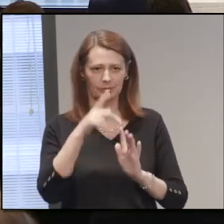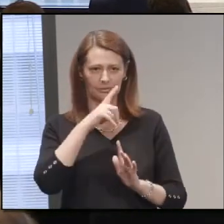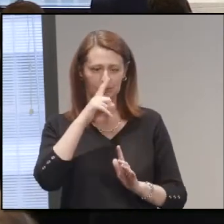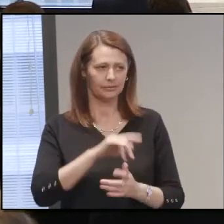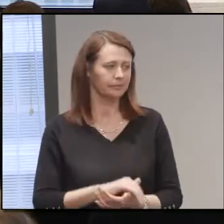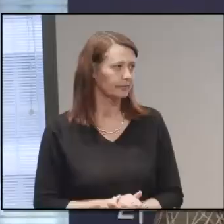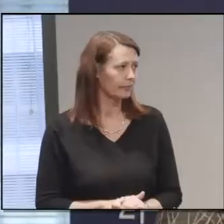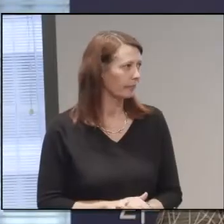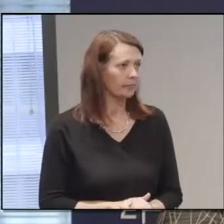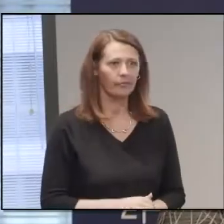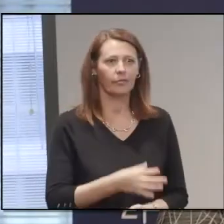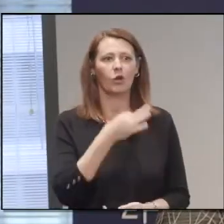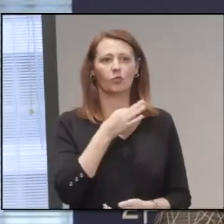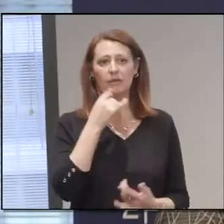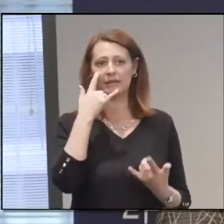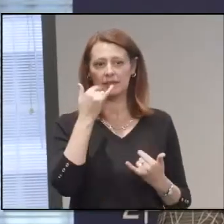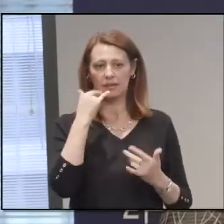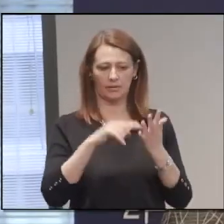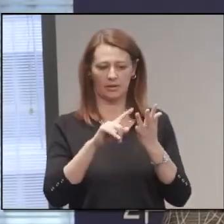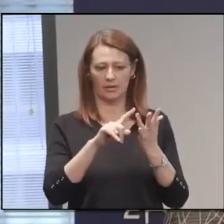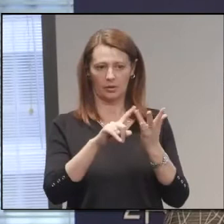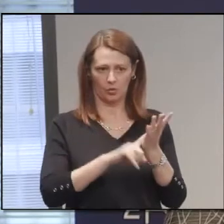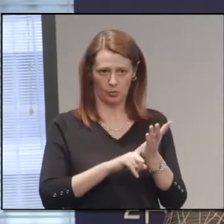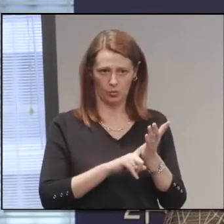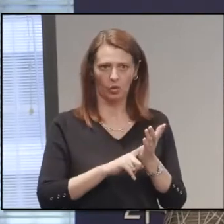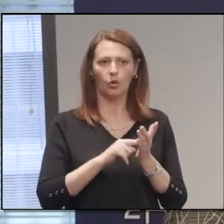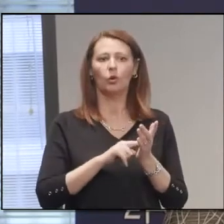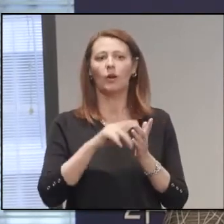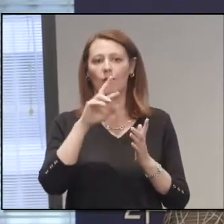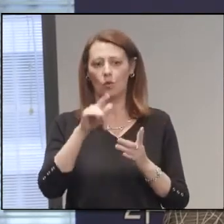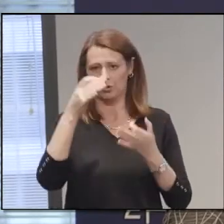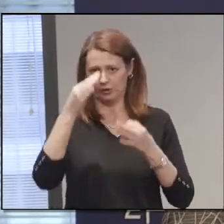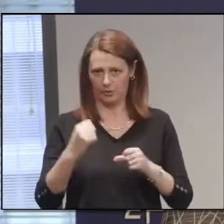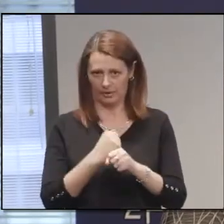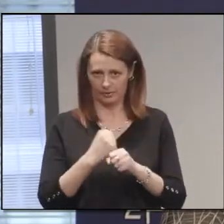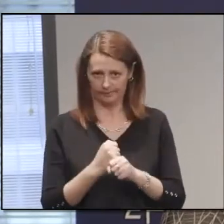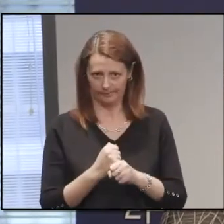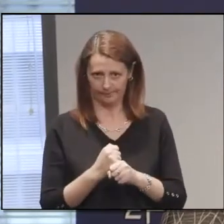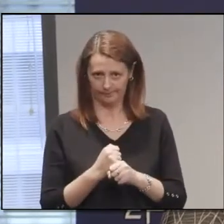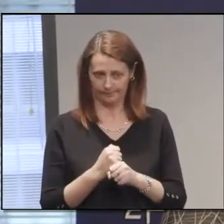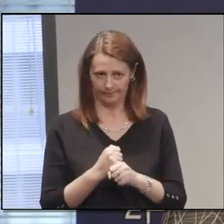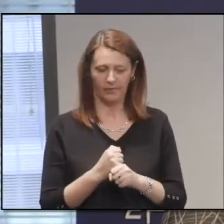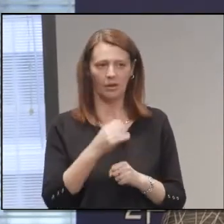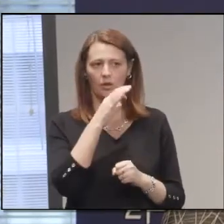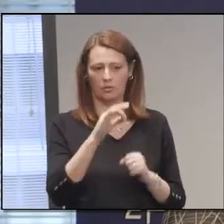Risk assessment is a tool to aid decision making, it is not the complete answer, it